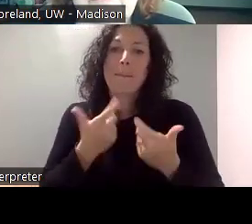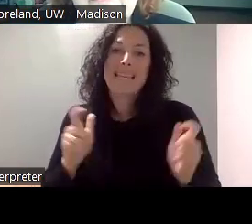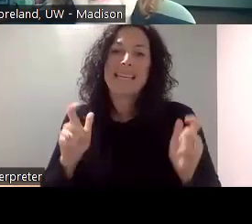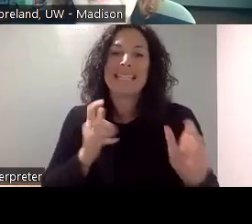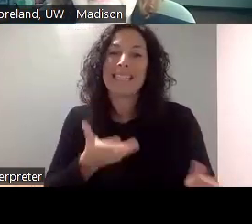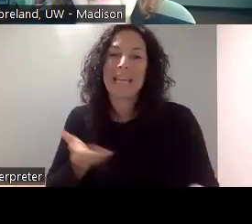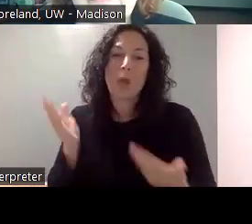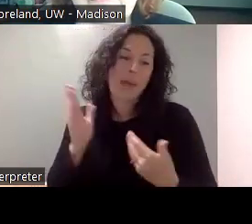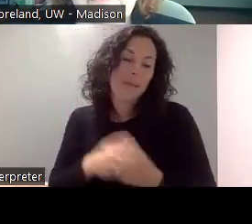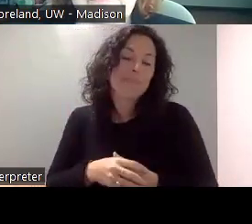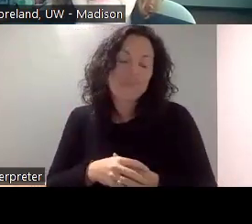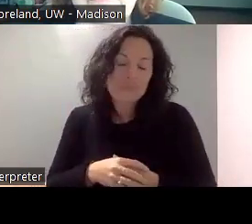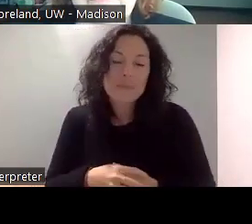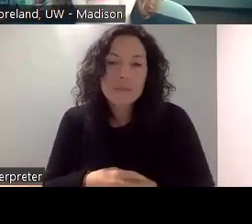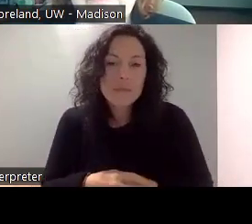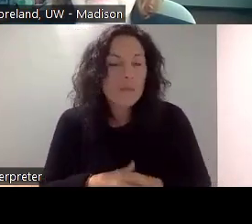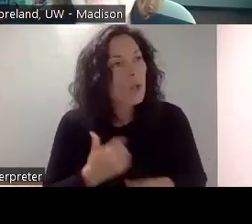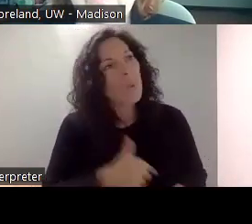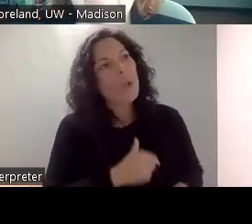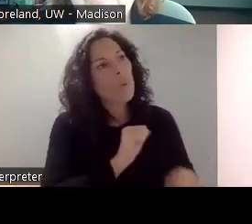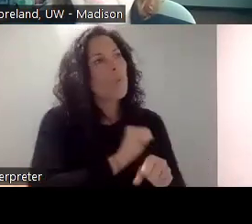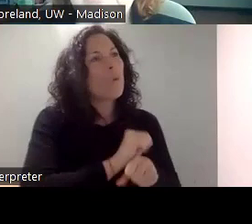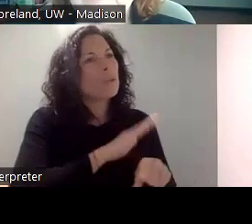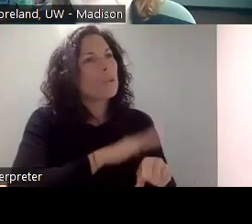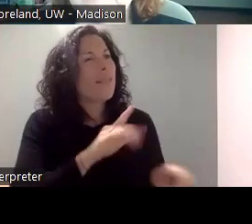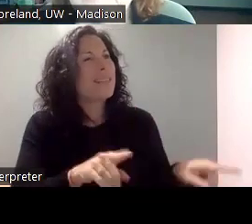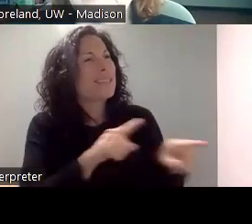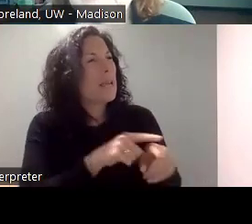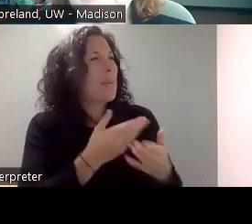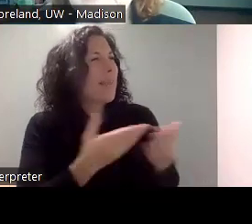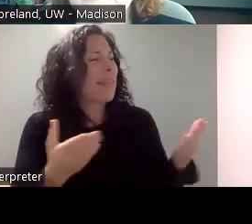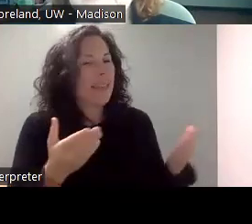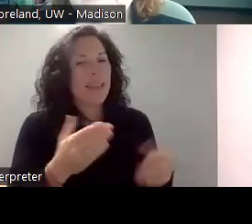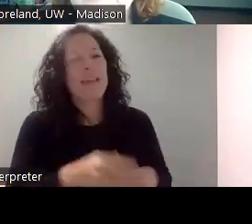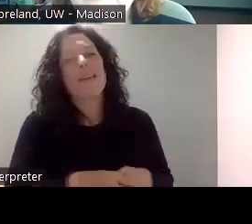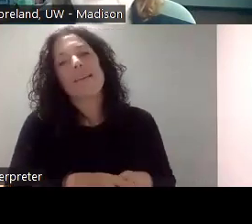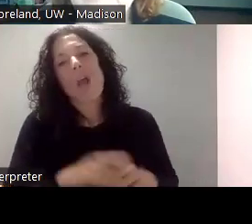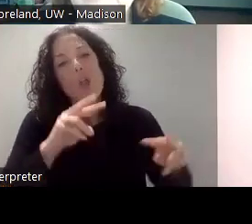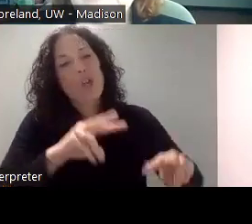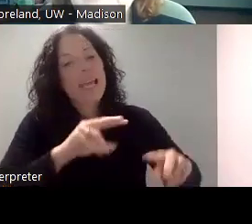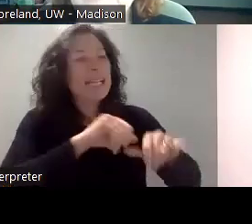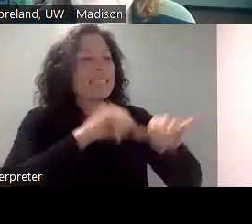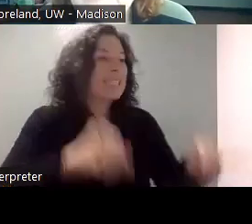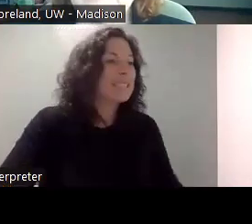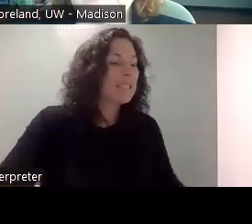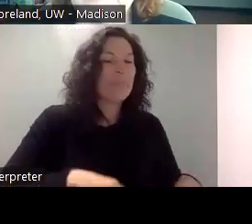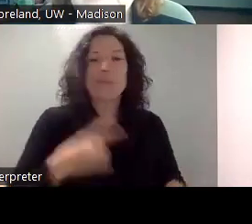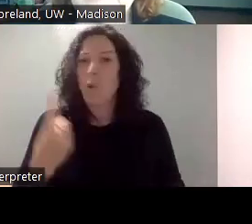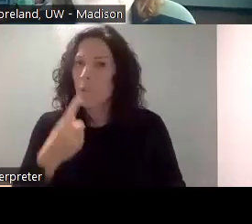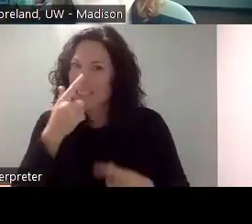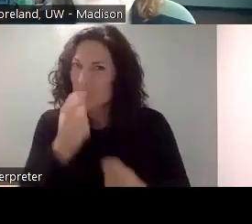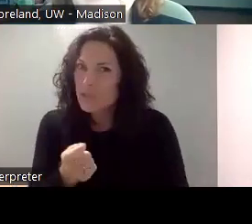We've worked on the same thing. I think it can be ... Looking at systems is always an interesting effort to see